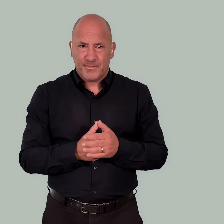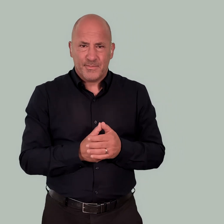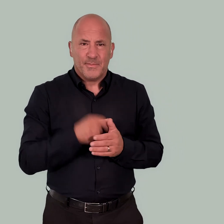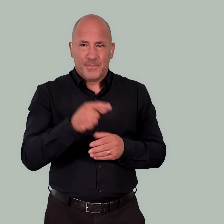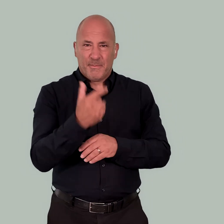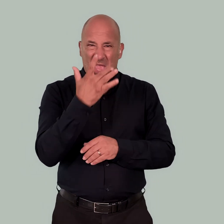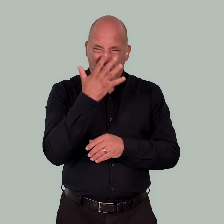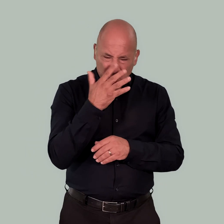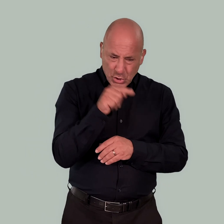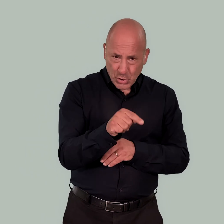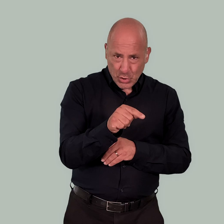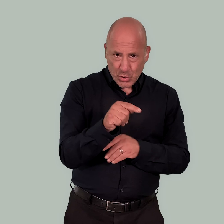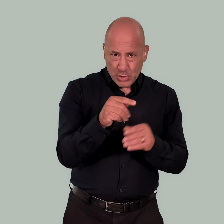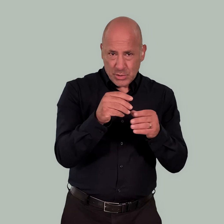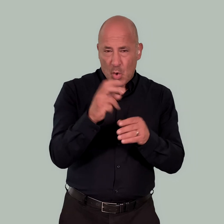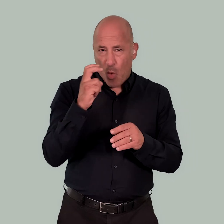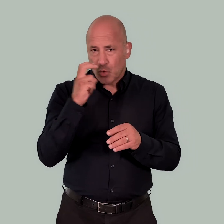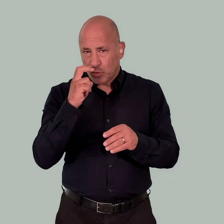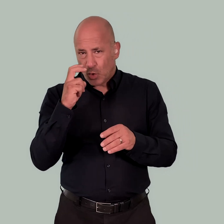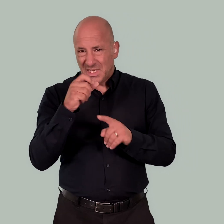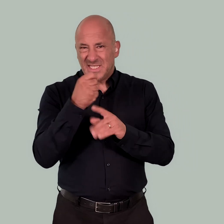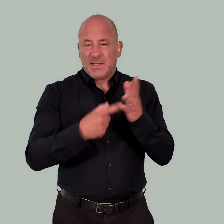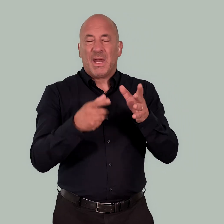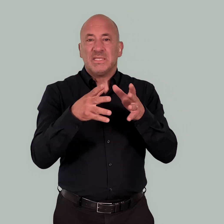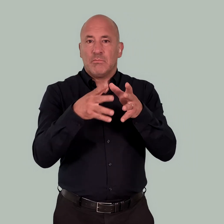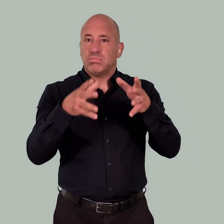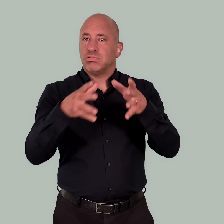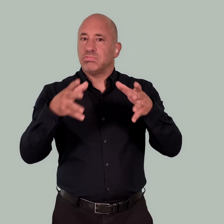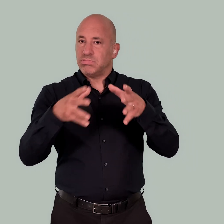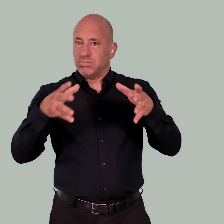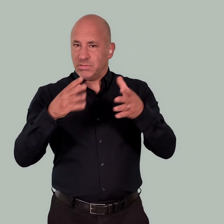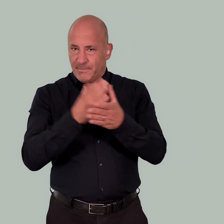The prevalence of disability increases with age,